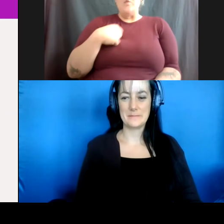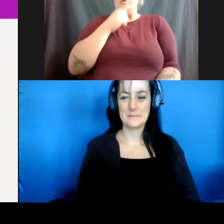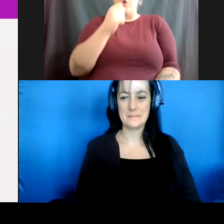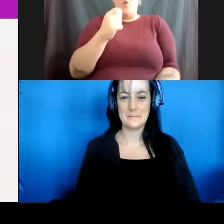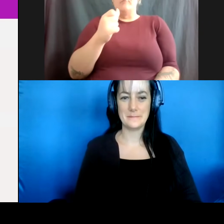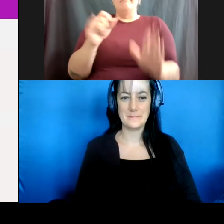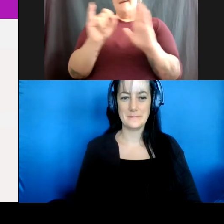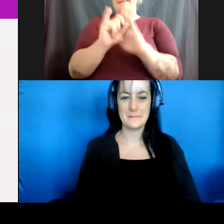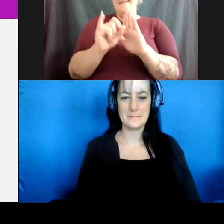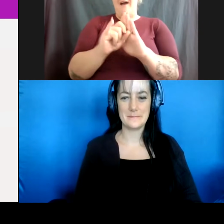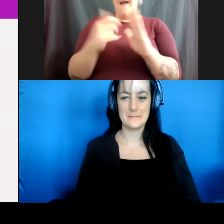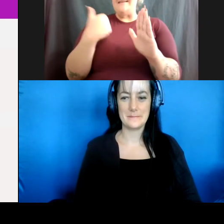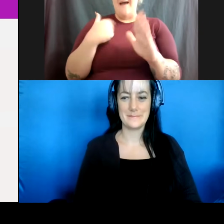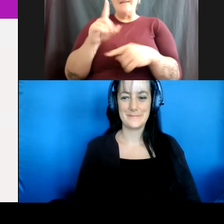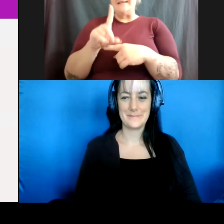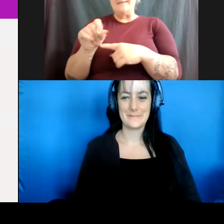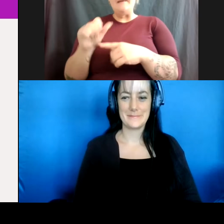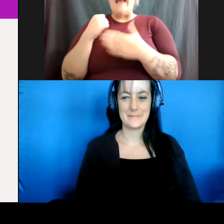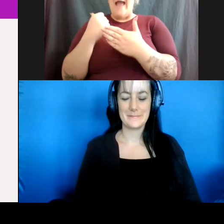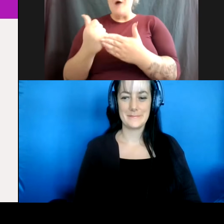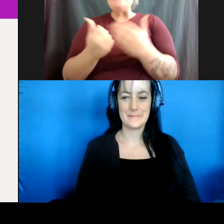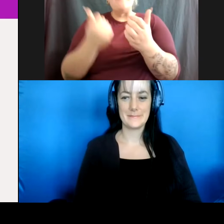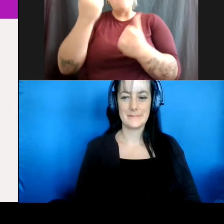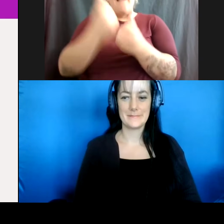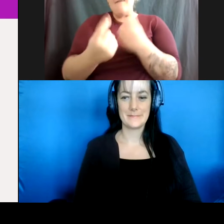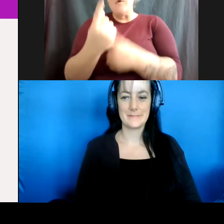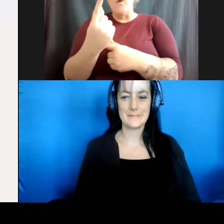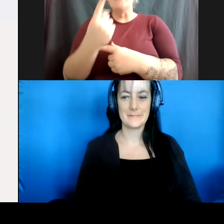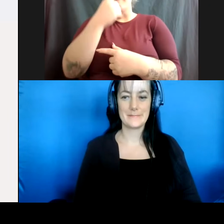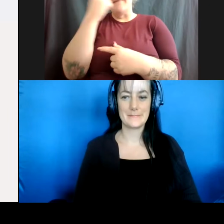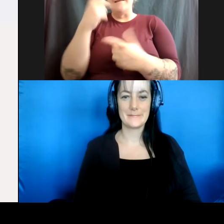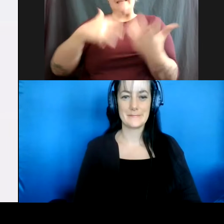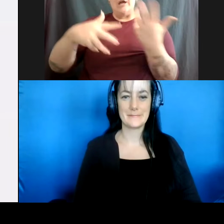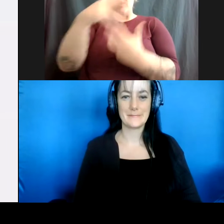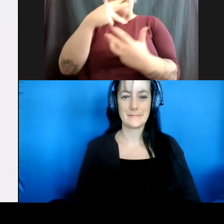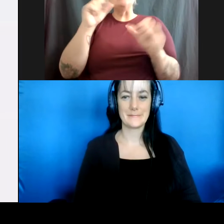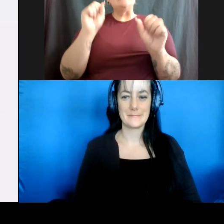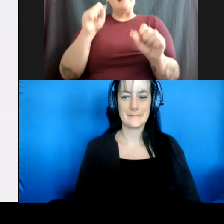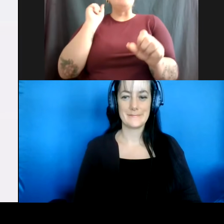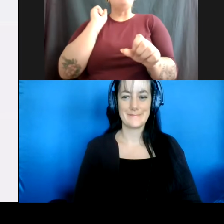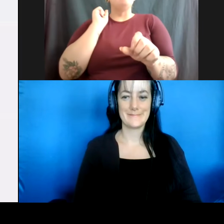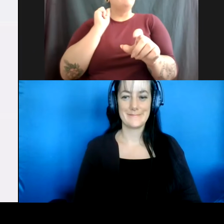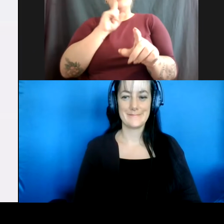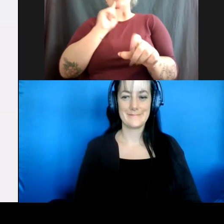A lot of these interactions are tricky for many people to do. Next, we have that old